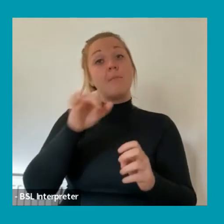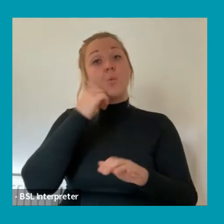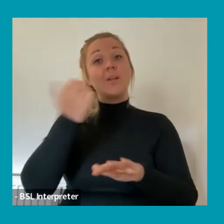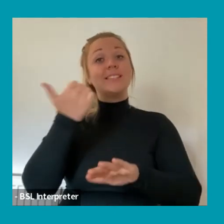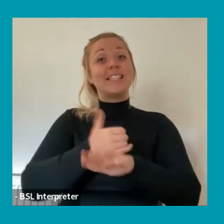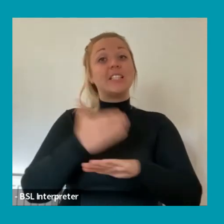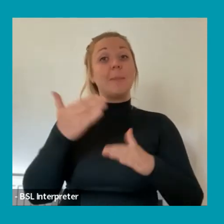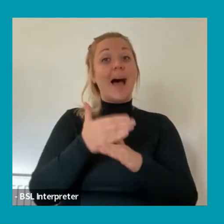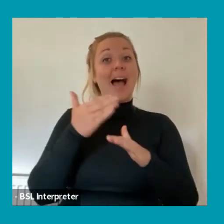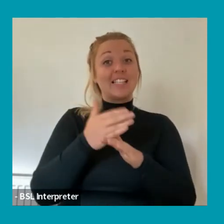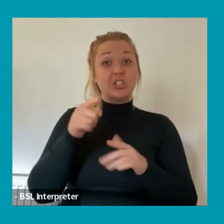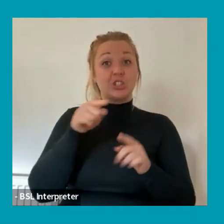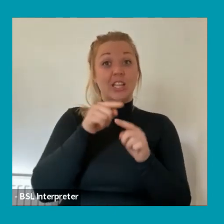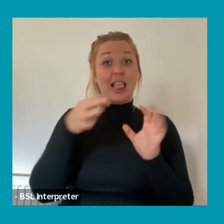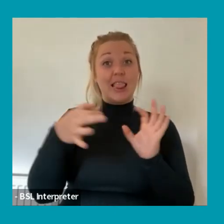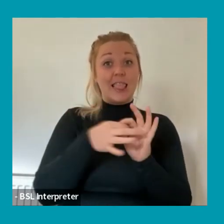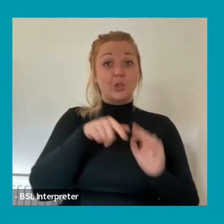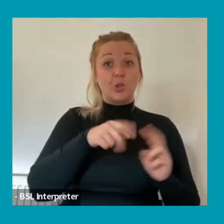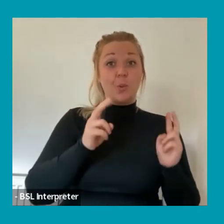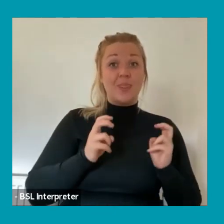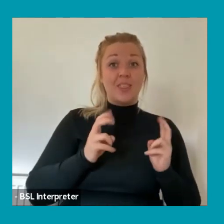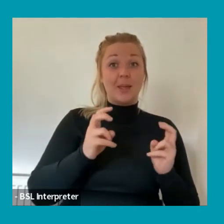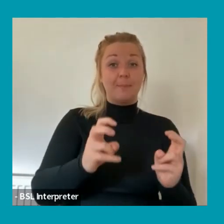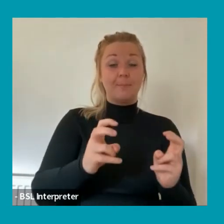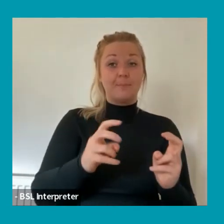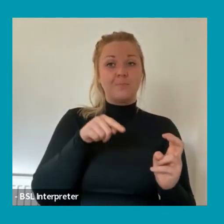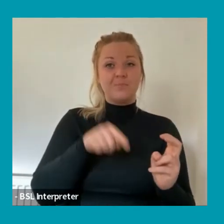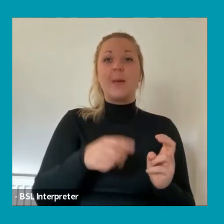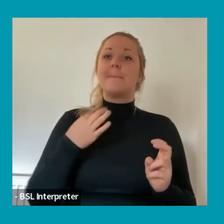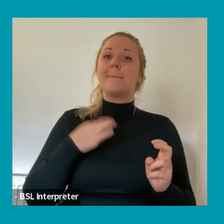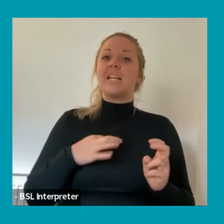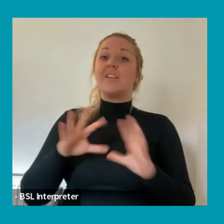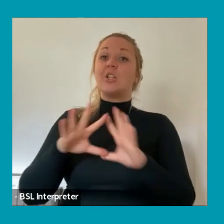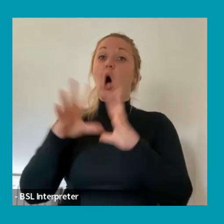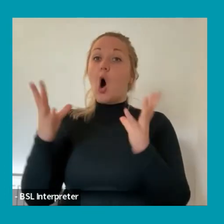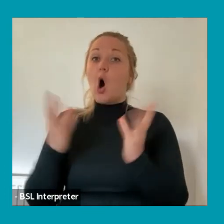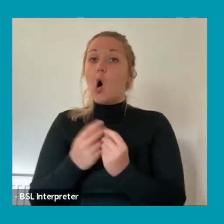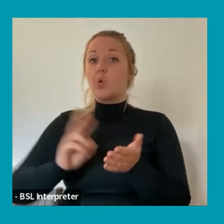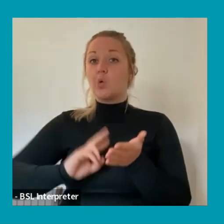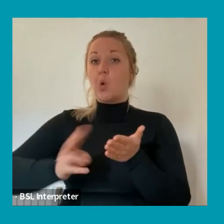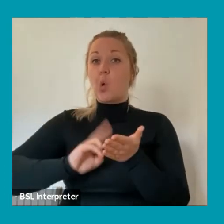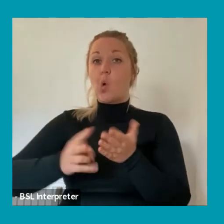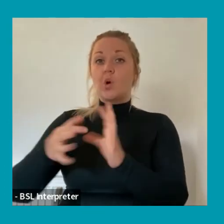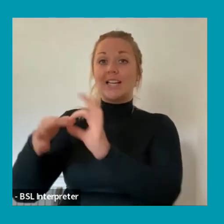It really then benefits the whole organisation. I think if you're doing procurement.